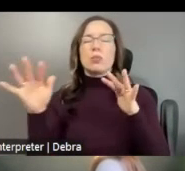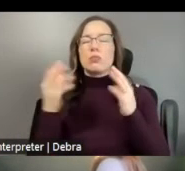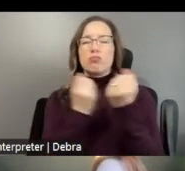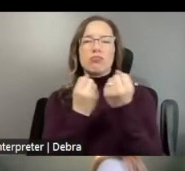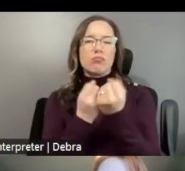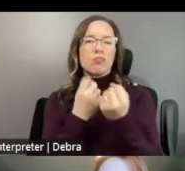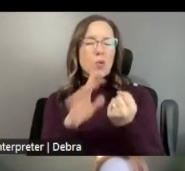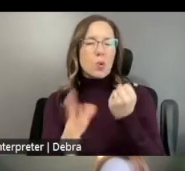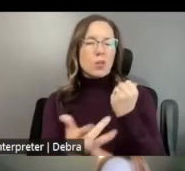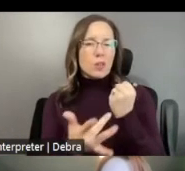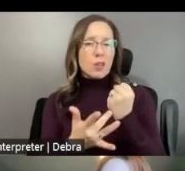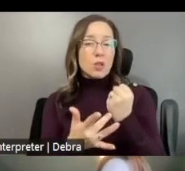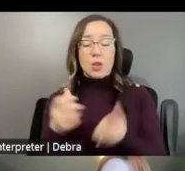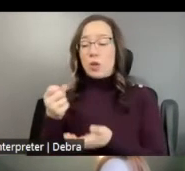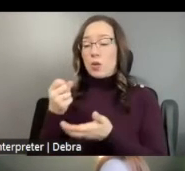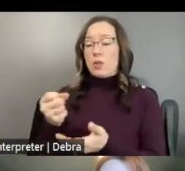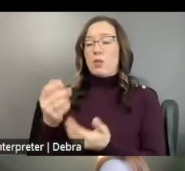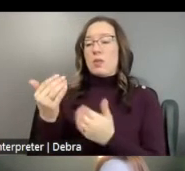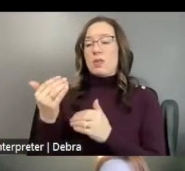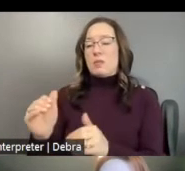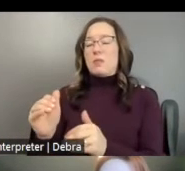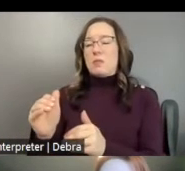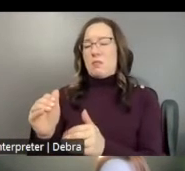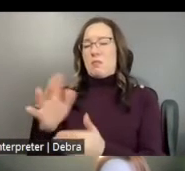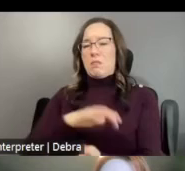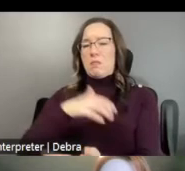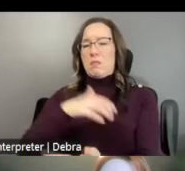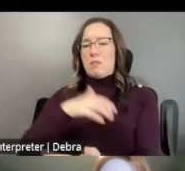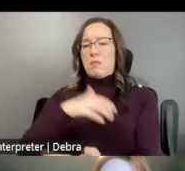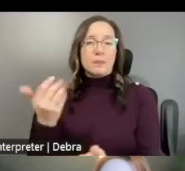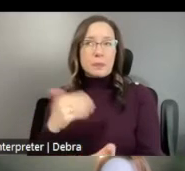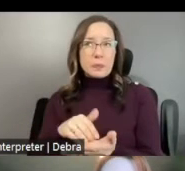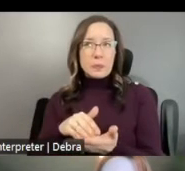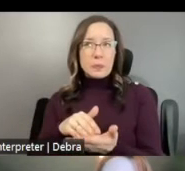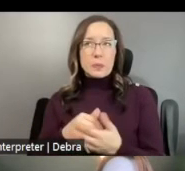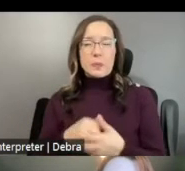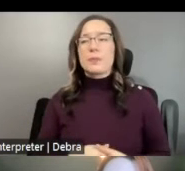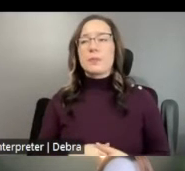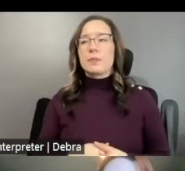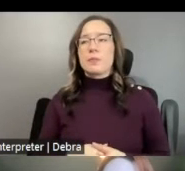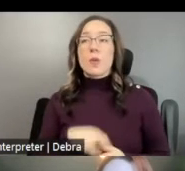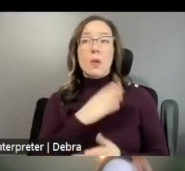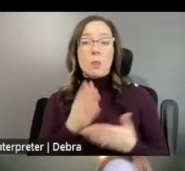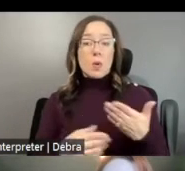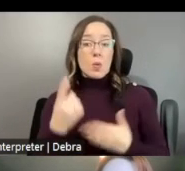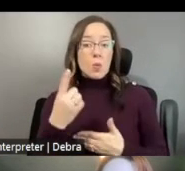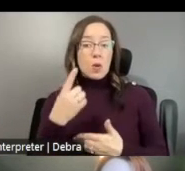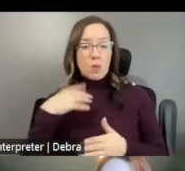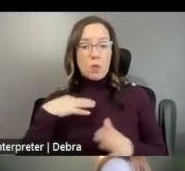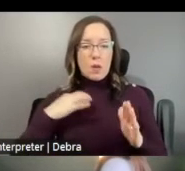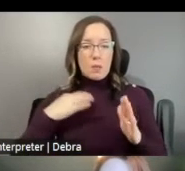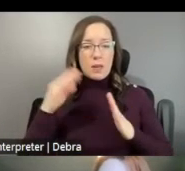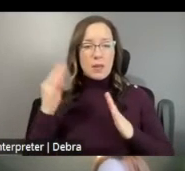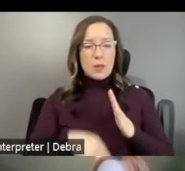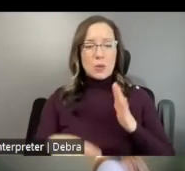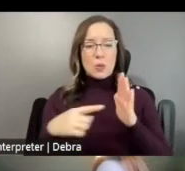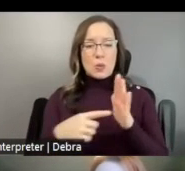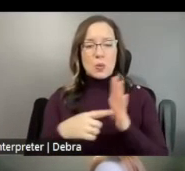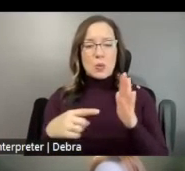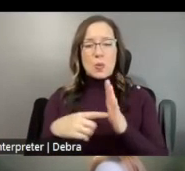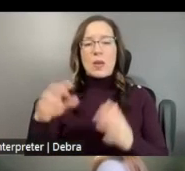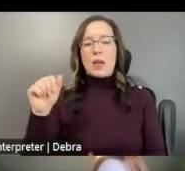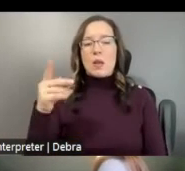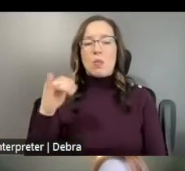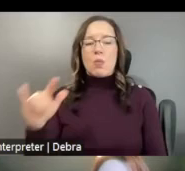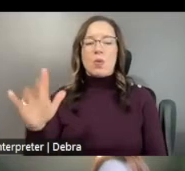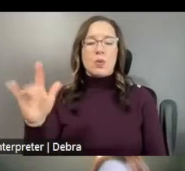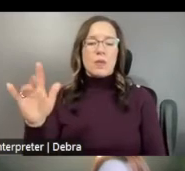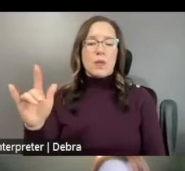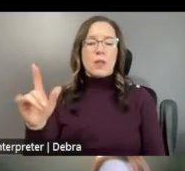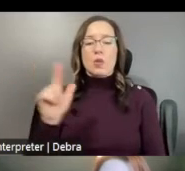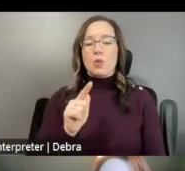AND GRANTS FOR A SET AMOUNT OF $10,000. PART ONE OF THE APPLICATION IS DUE APRIL 25TH, 2024,